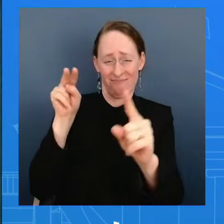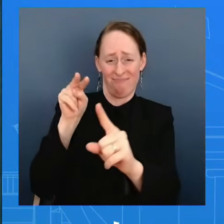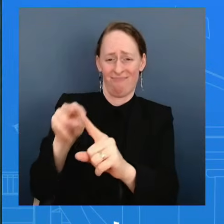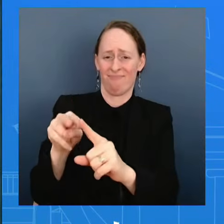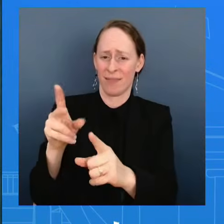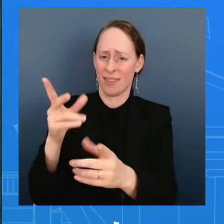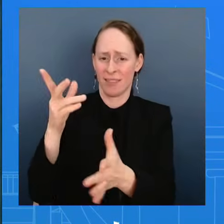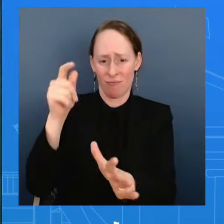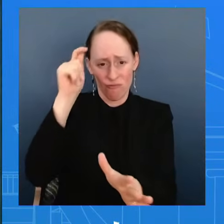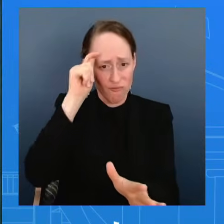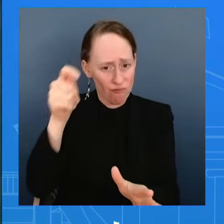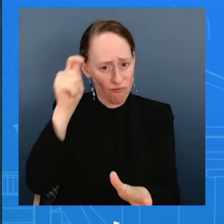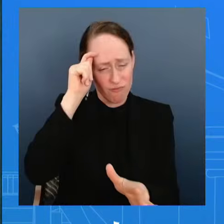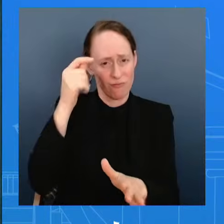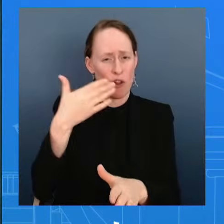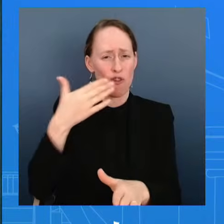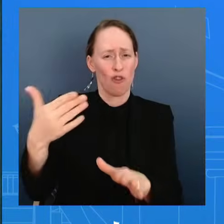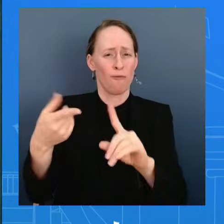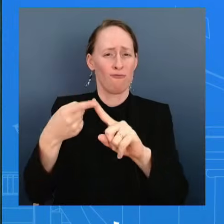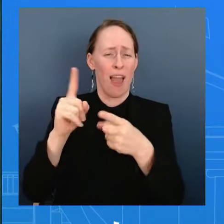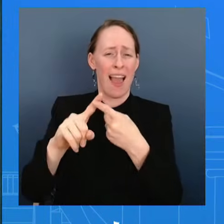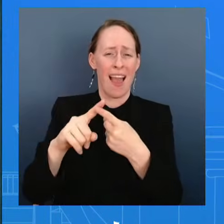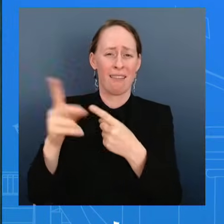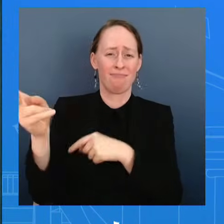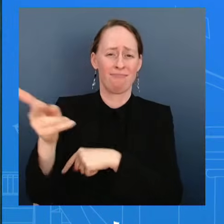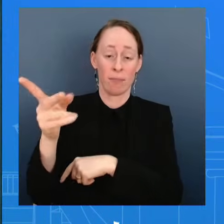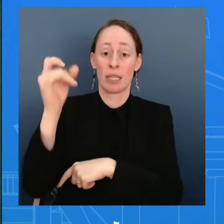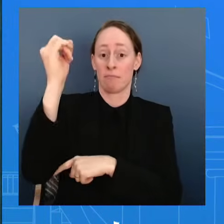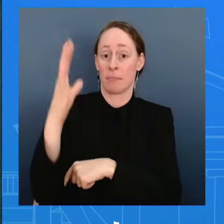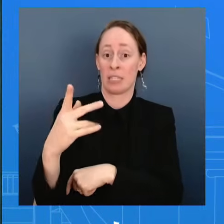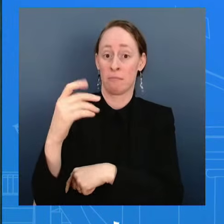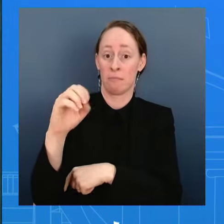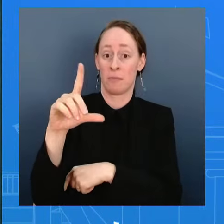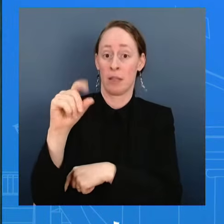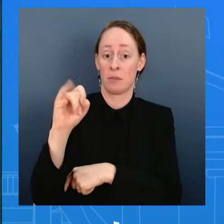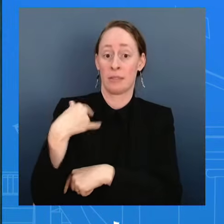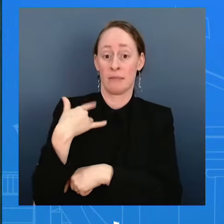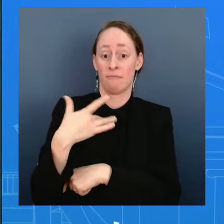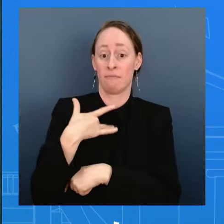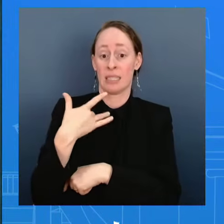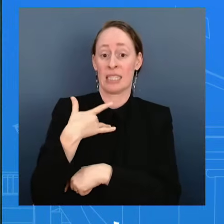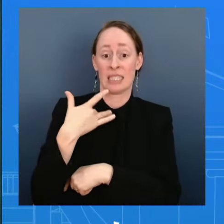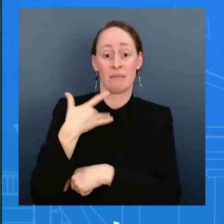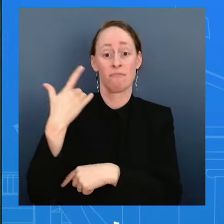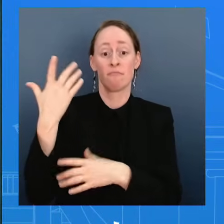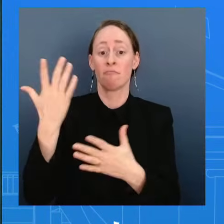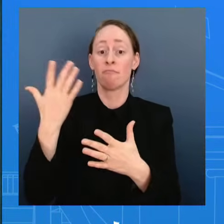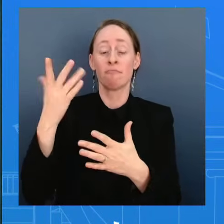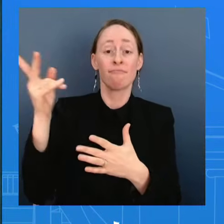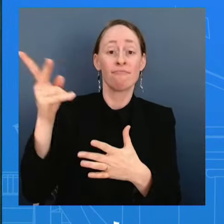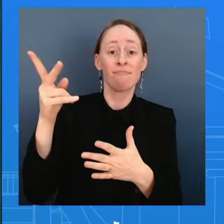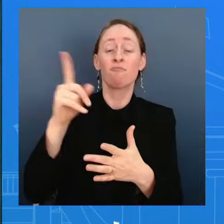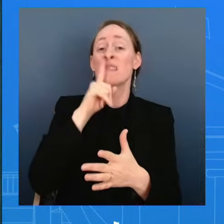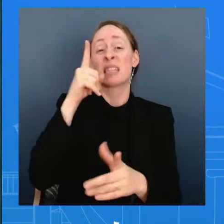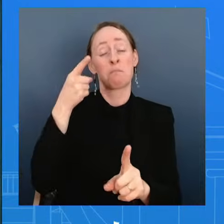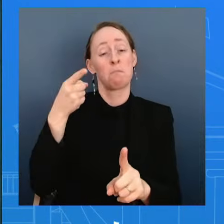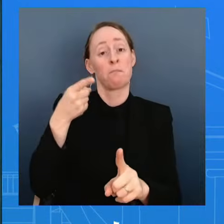despite significant challenges and exercised their democratic right to vote. Now is the time for the Venezuelan parties